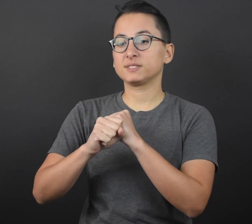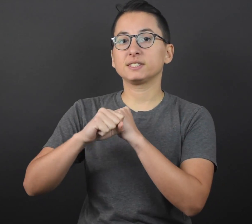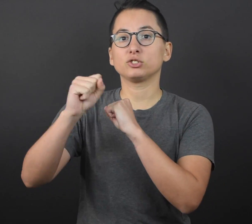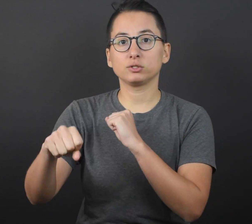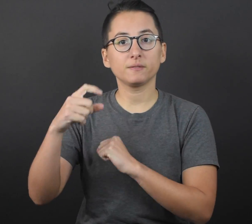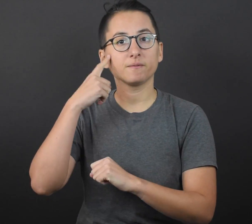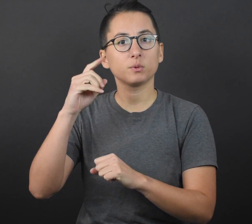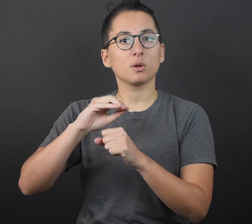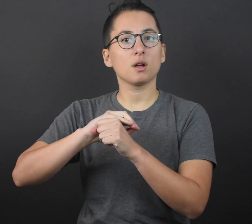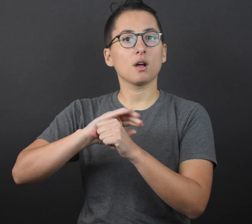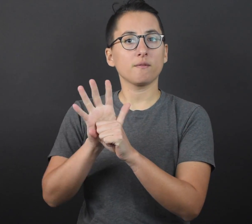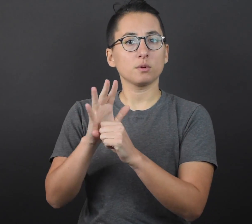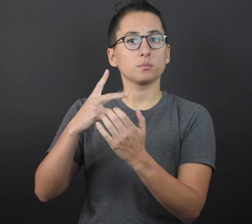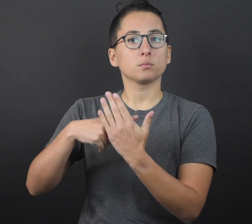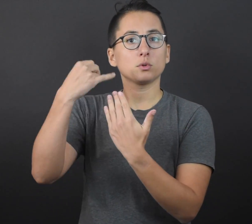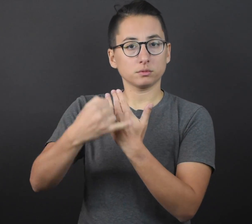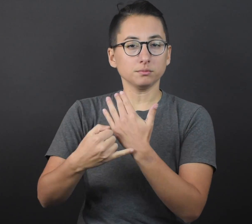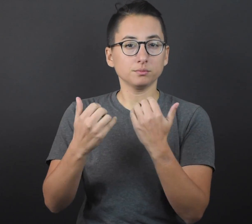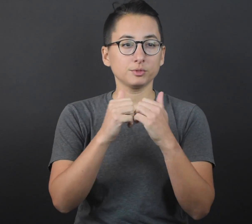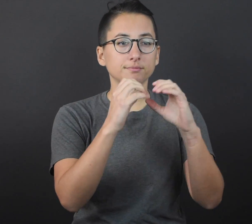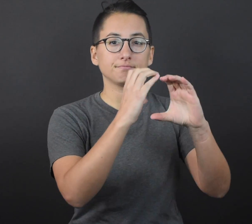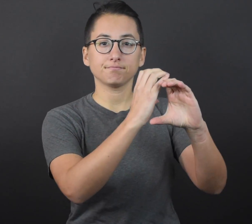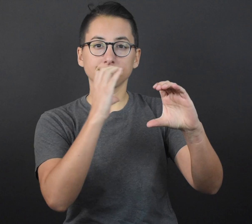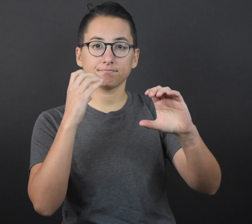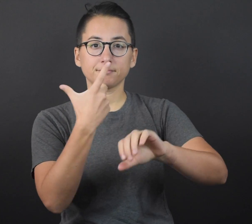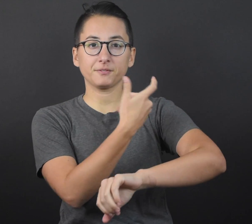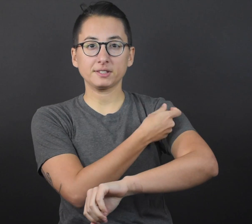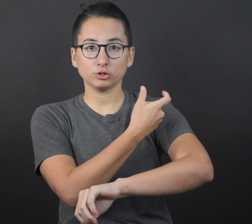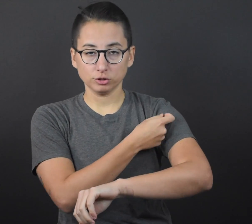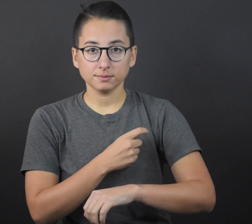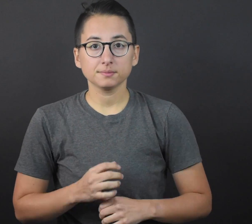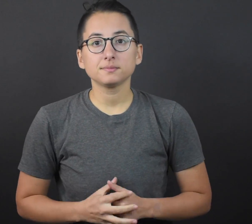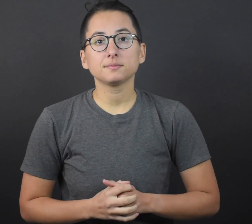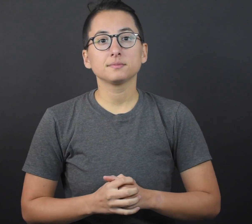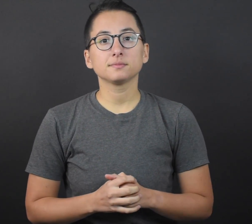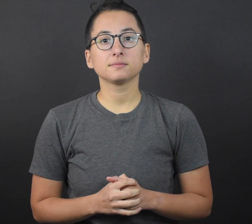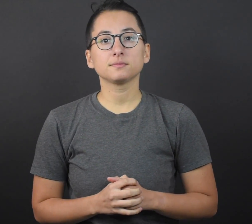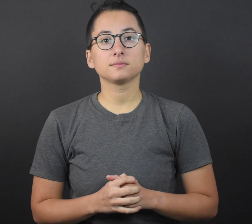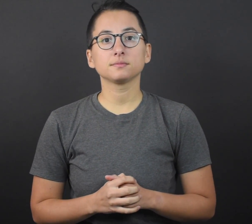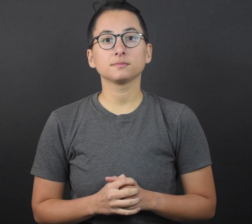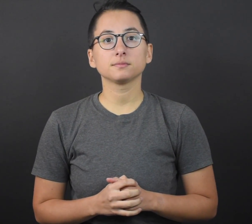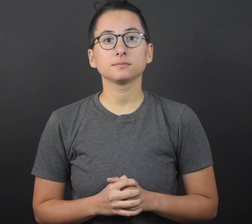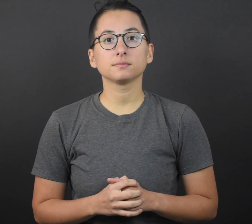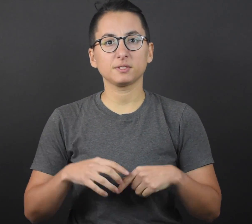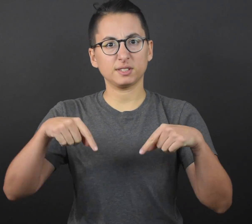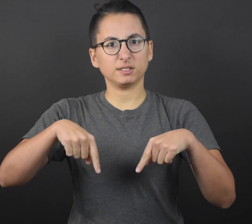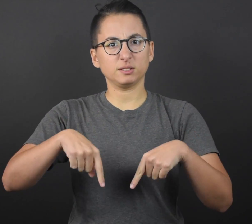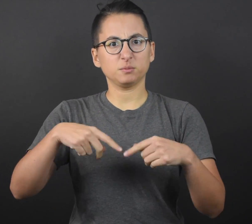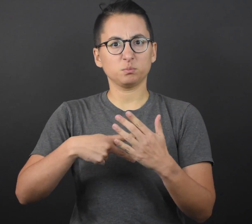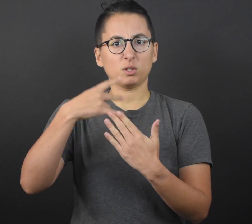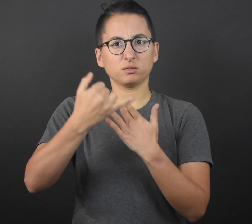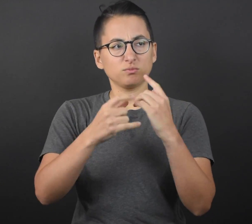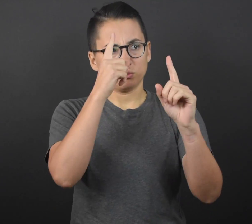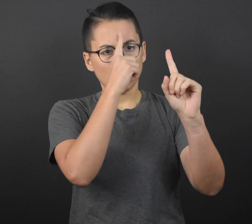of the COVID-19 mobile vaccination unit project that aims to reduce barriers and help increase